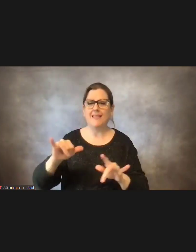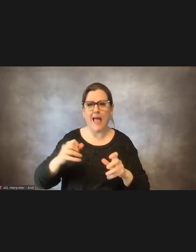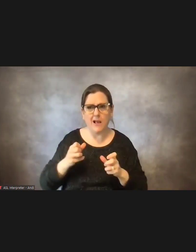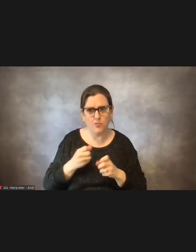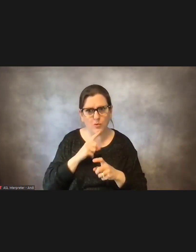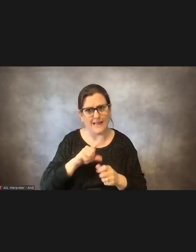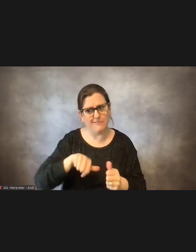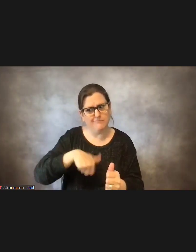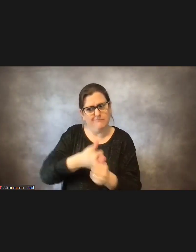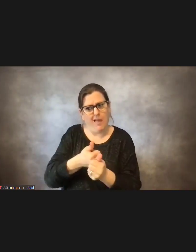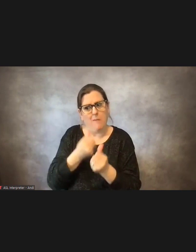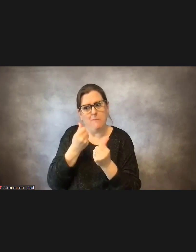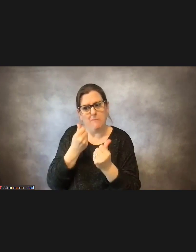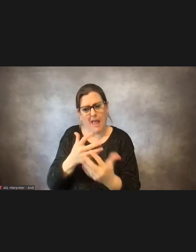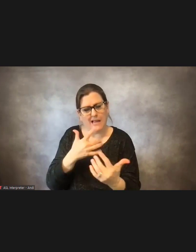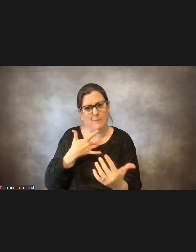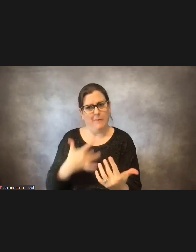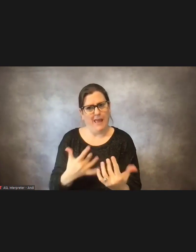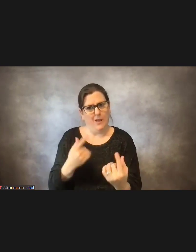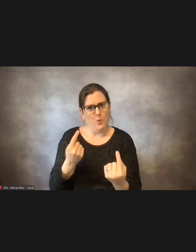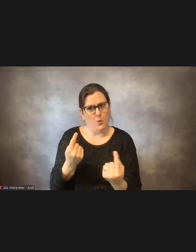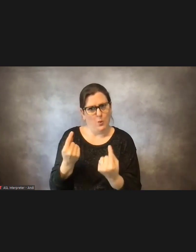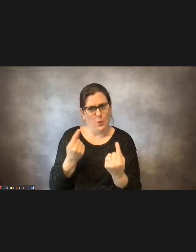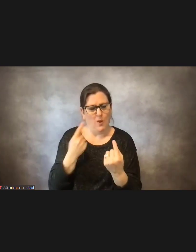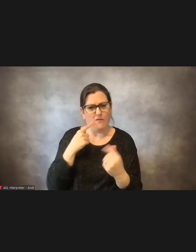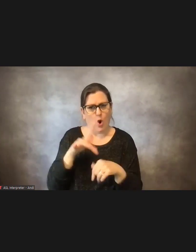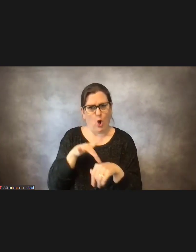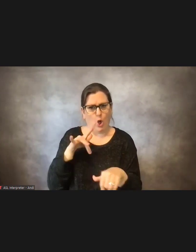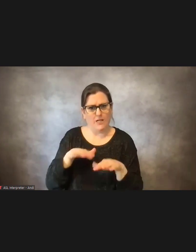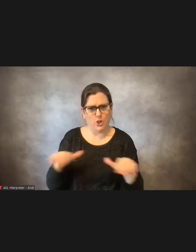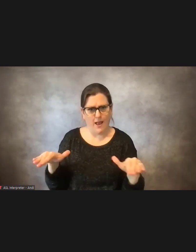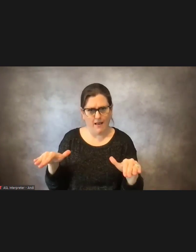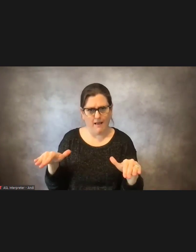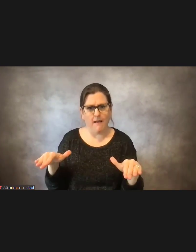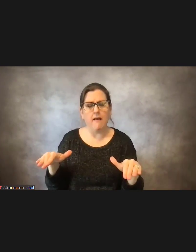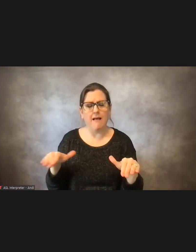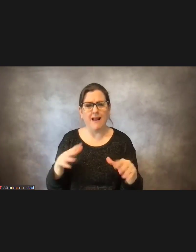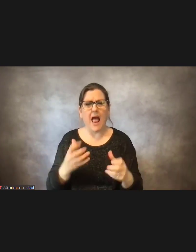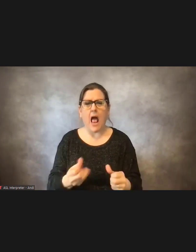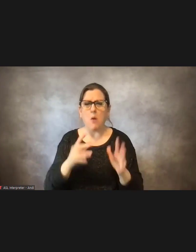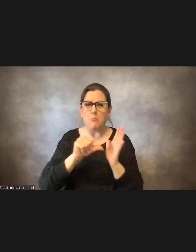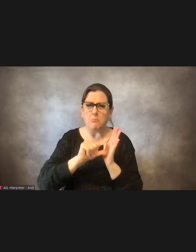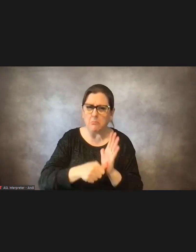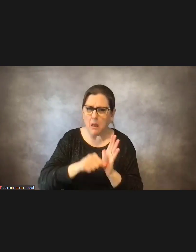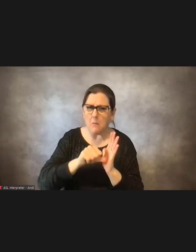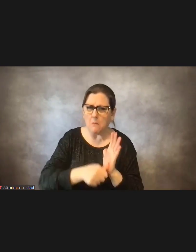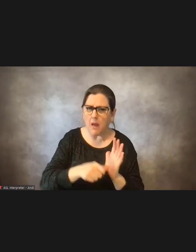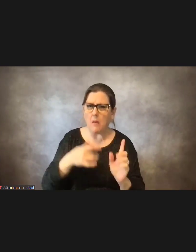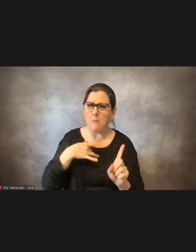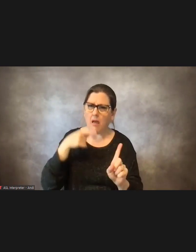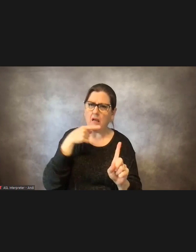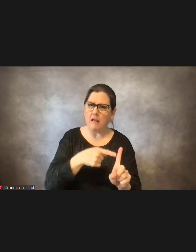childhood settings. Think about how much emphasis is always being placed on early